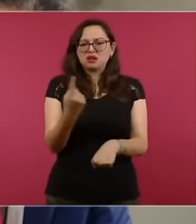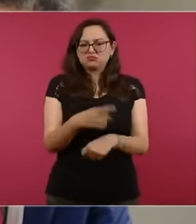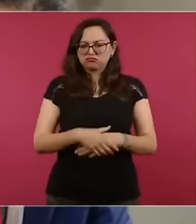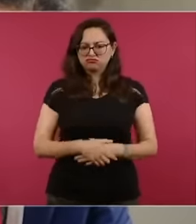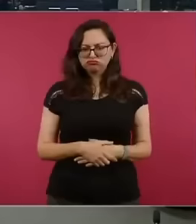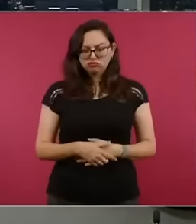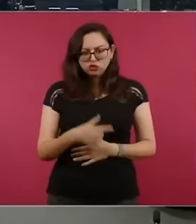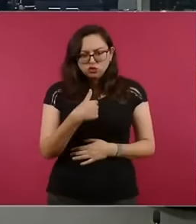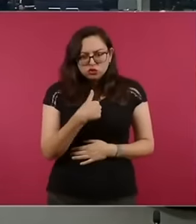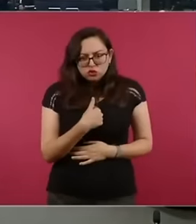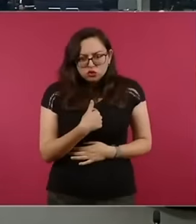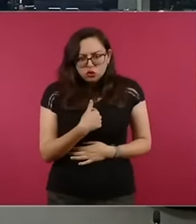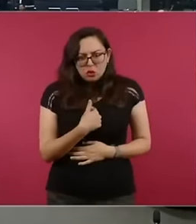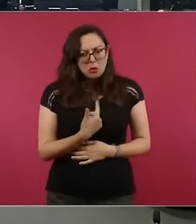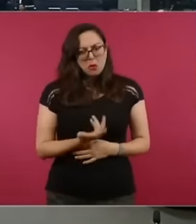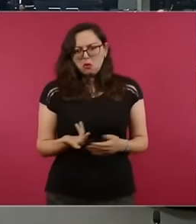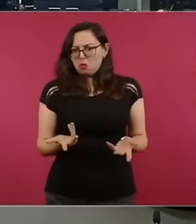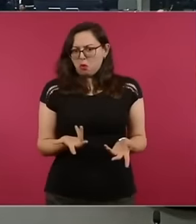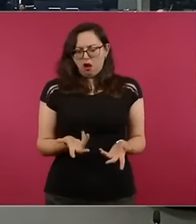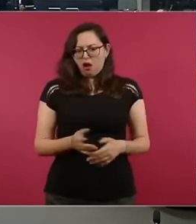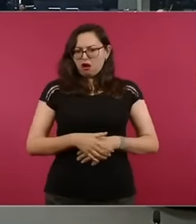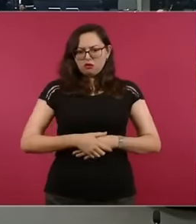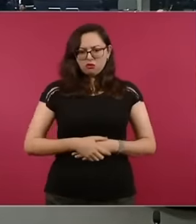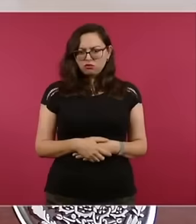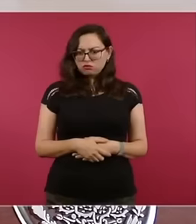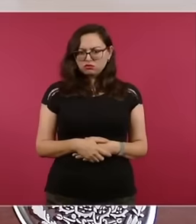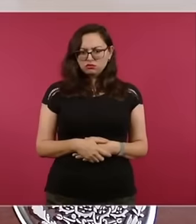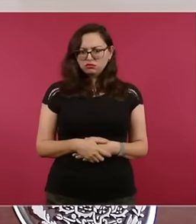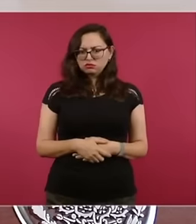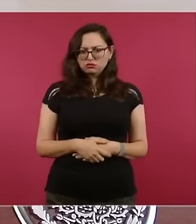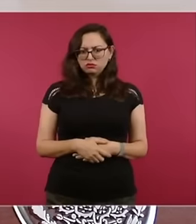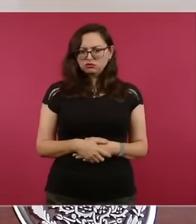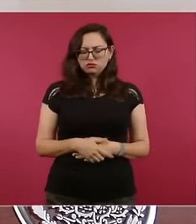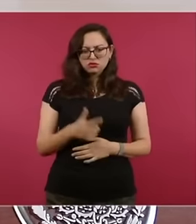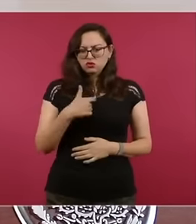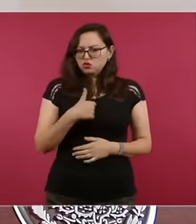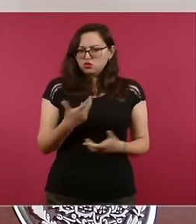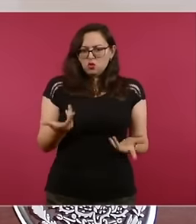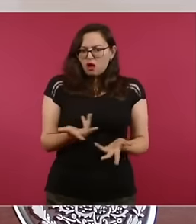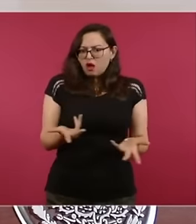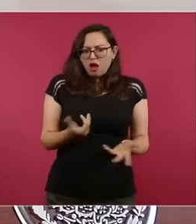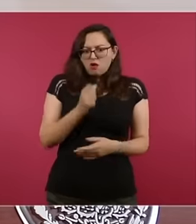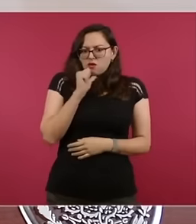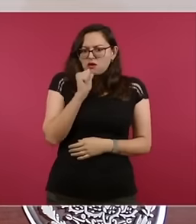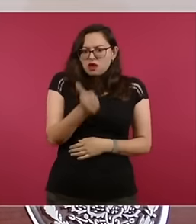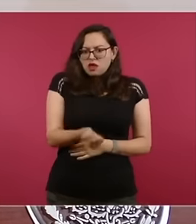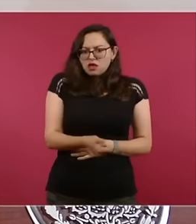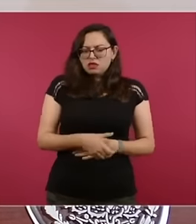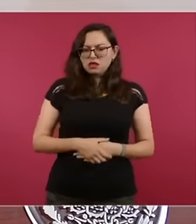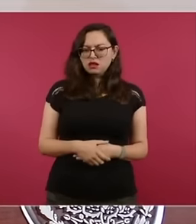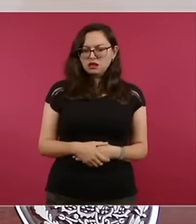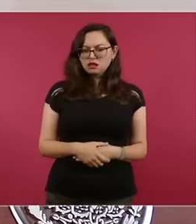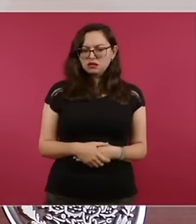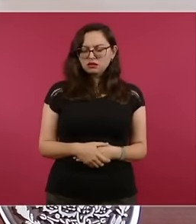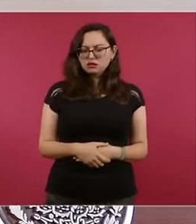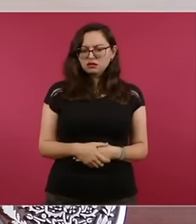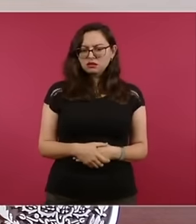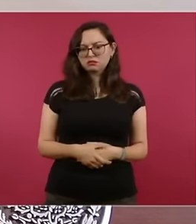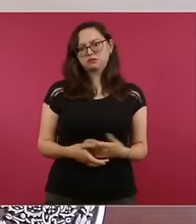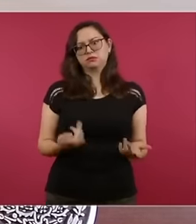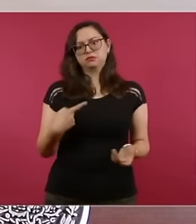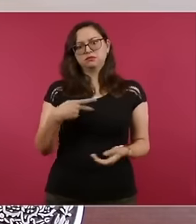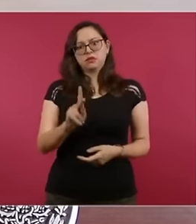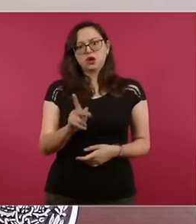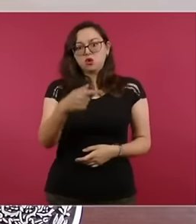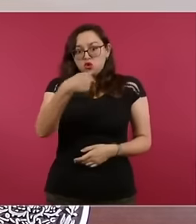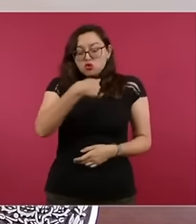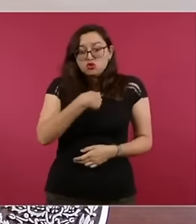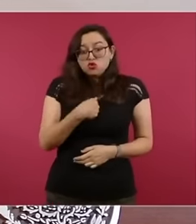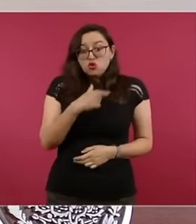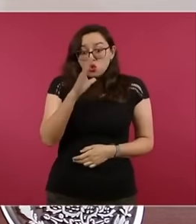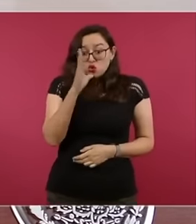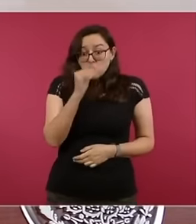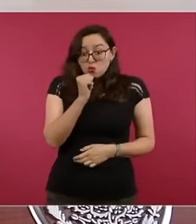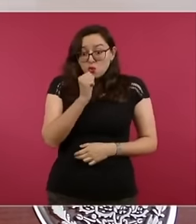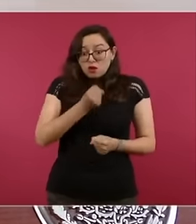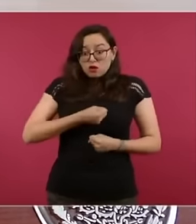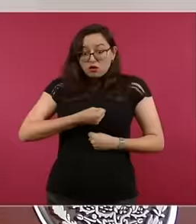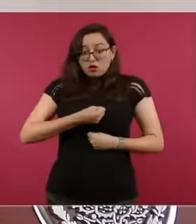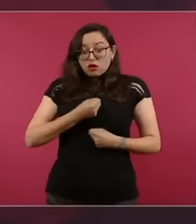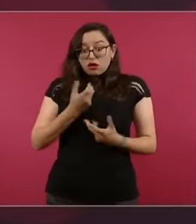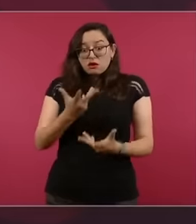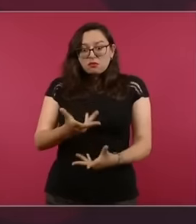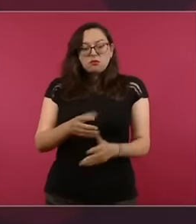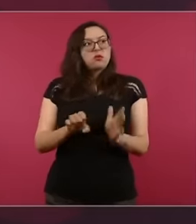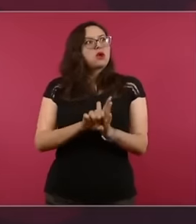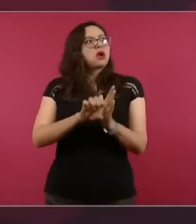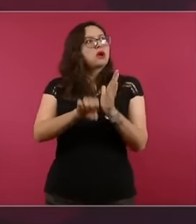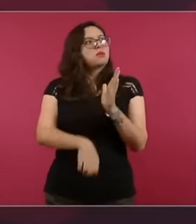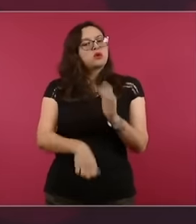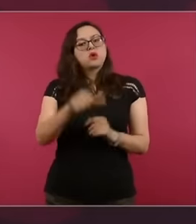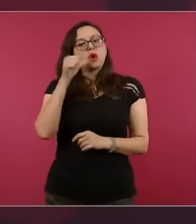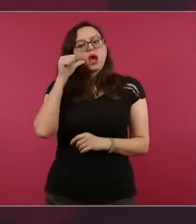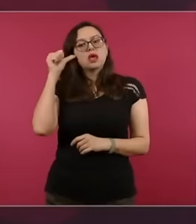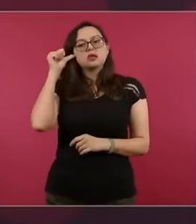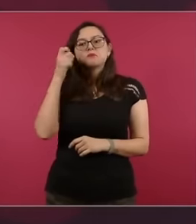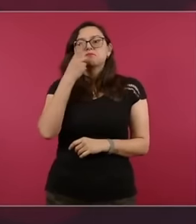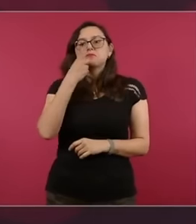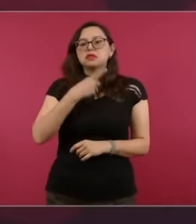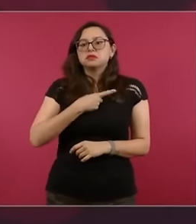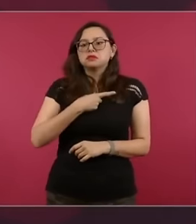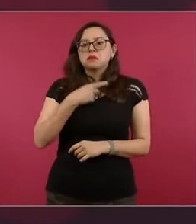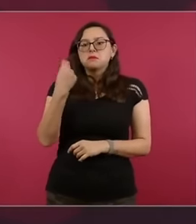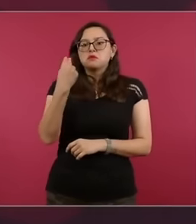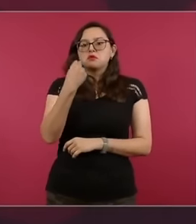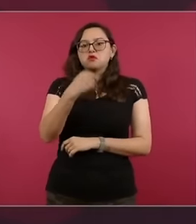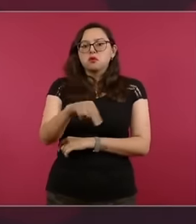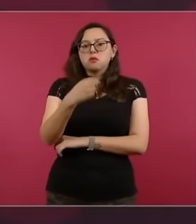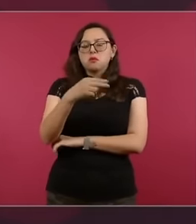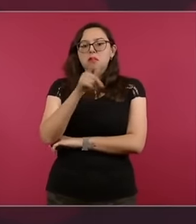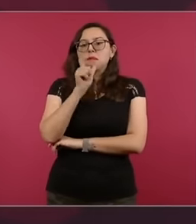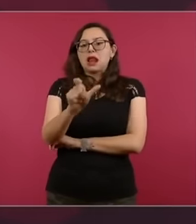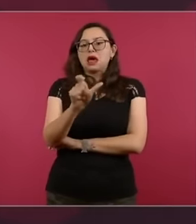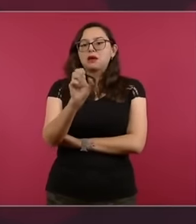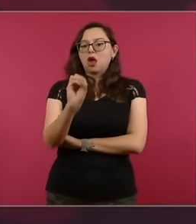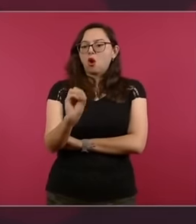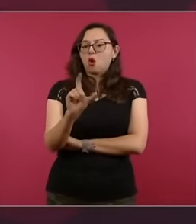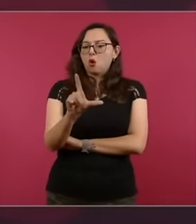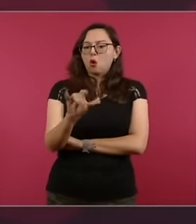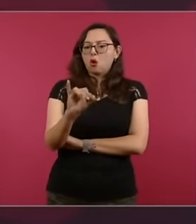do it because it would be the last straw. For example, they prohibit the corrupt oligarchy from speaking and there is a